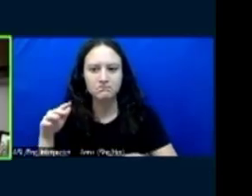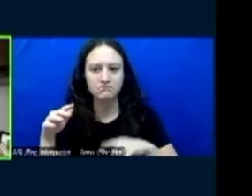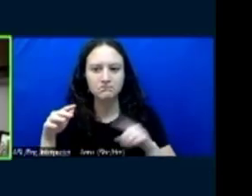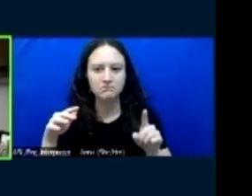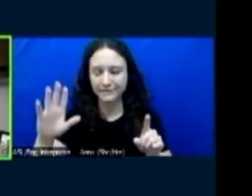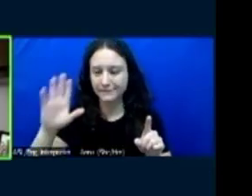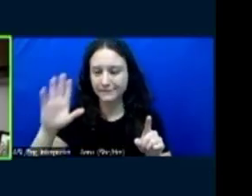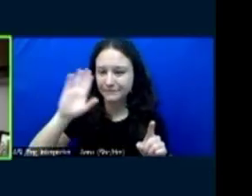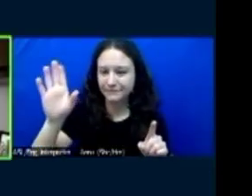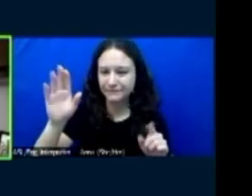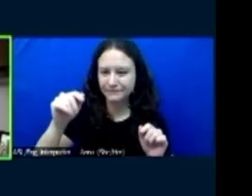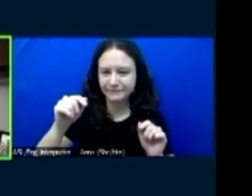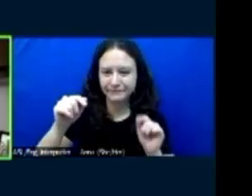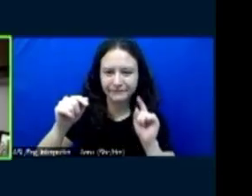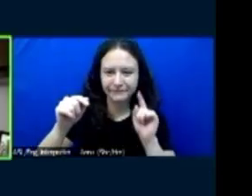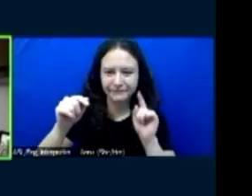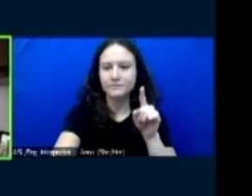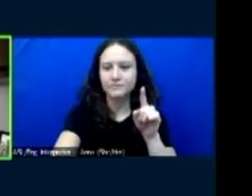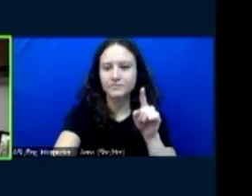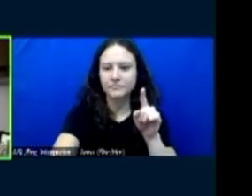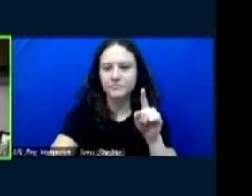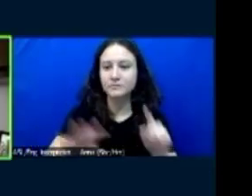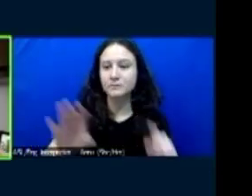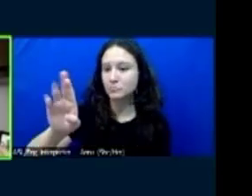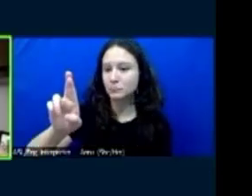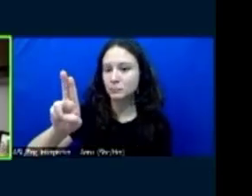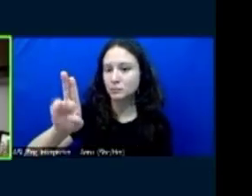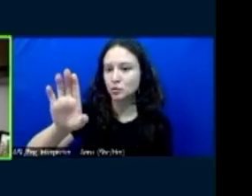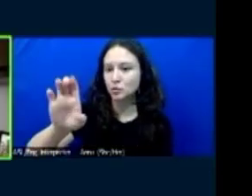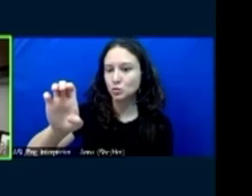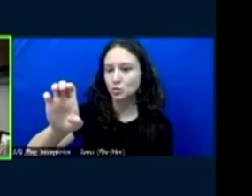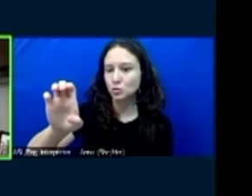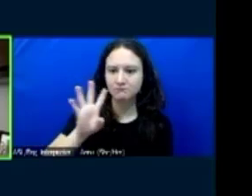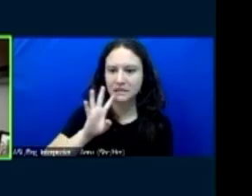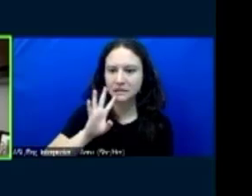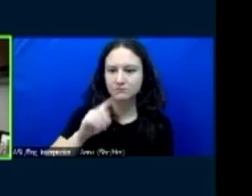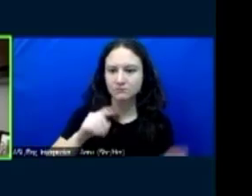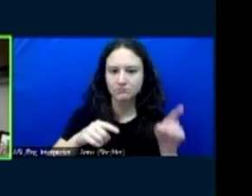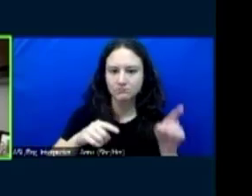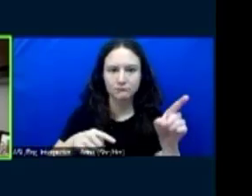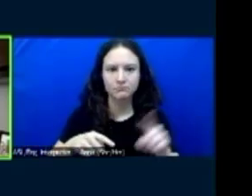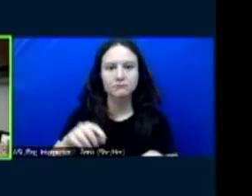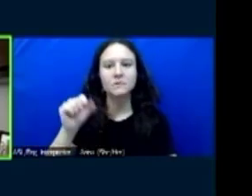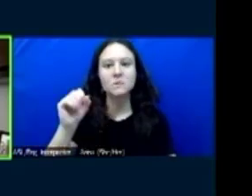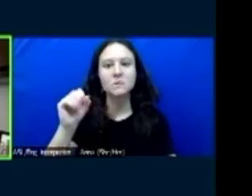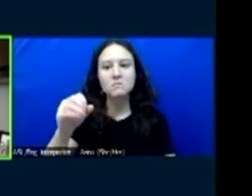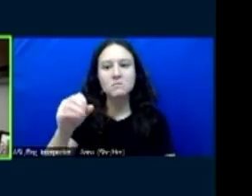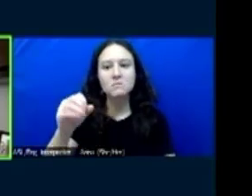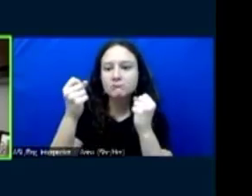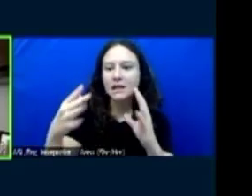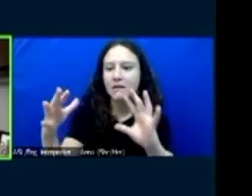Bruce Reed: I'm picking up somebody. Anyways, so many commentators have argued that peer review